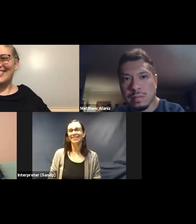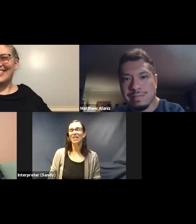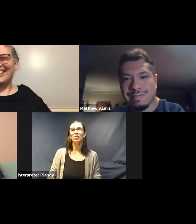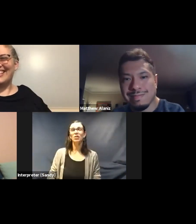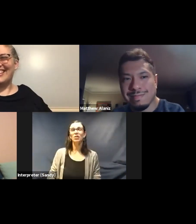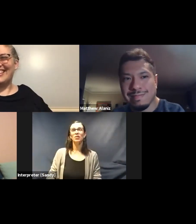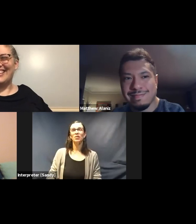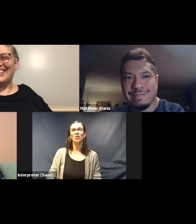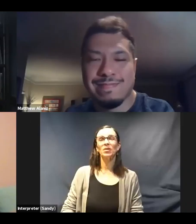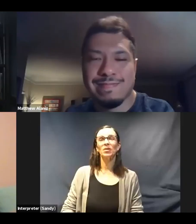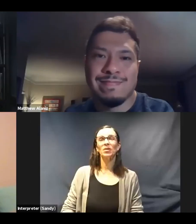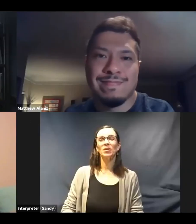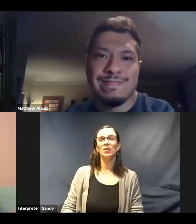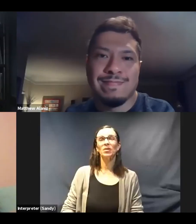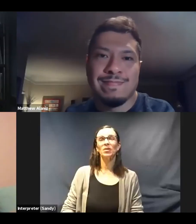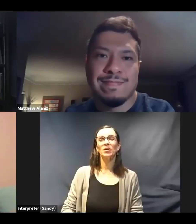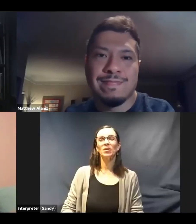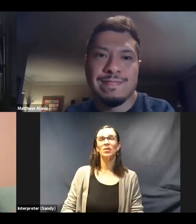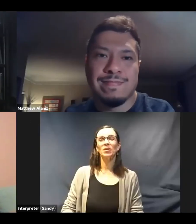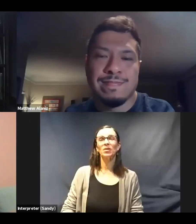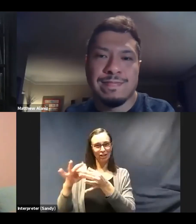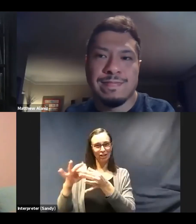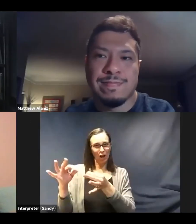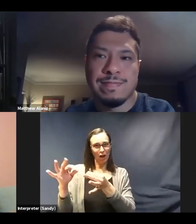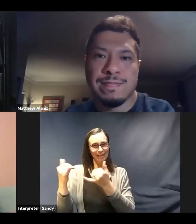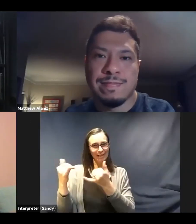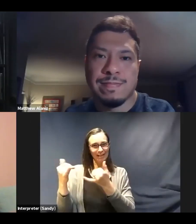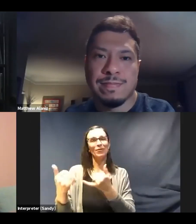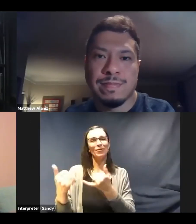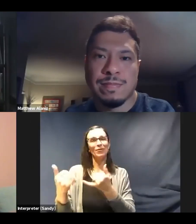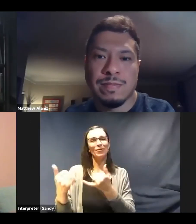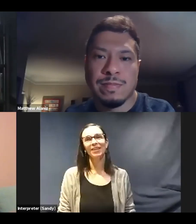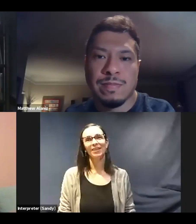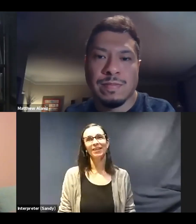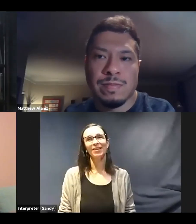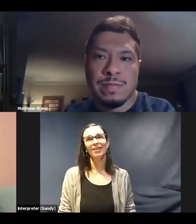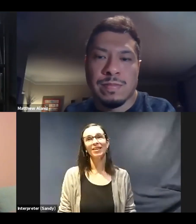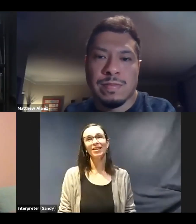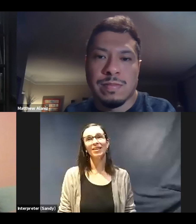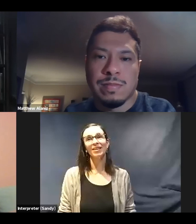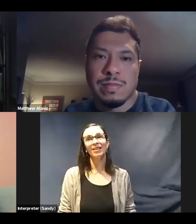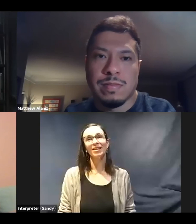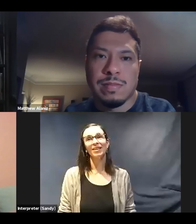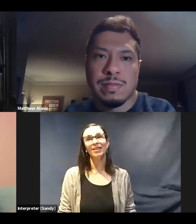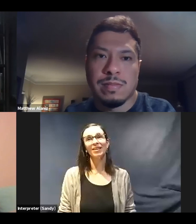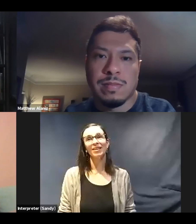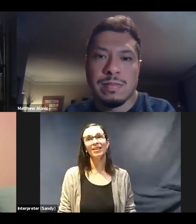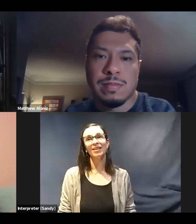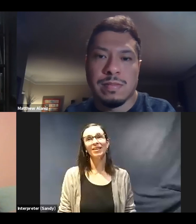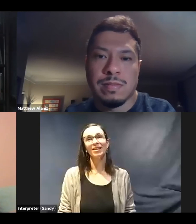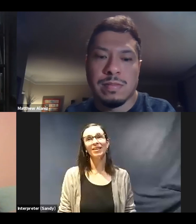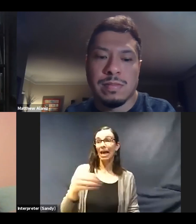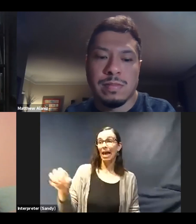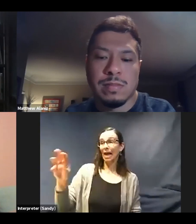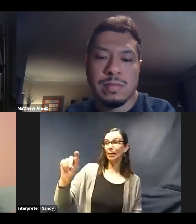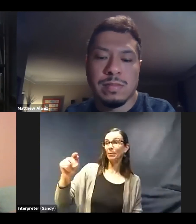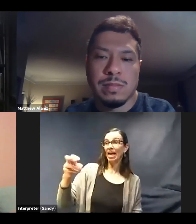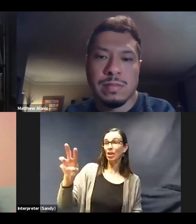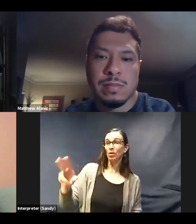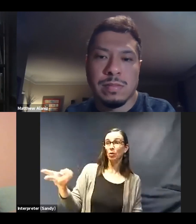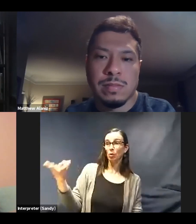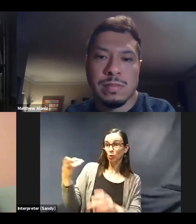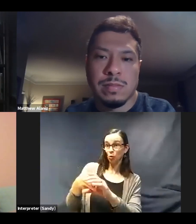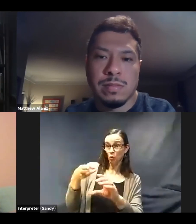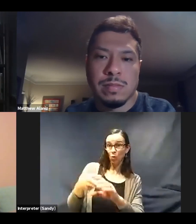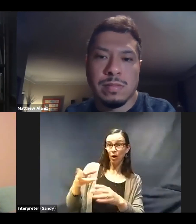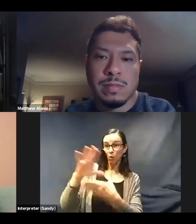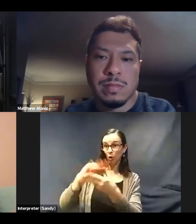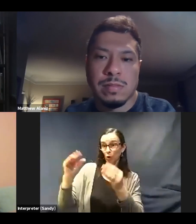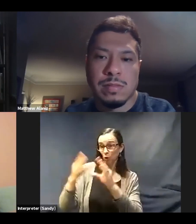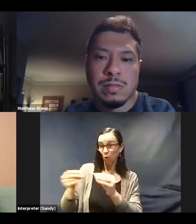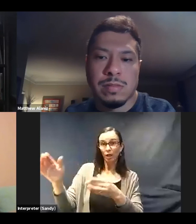Emily Beitiks: programs, and you can also there's in the chat a forum for a survey, where you can share a little bit about your experiences, today, we will also follow up with information, so you can follow us and.